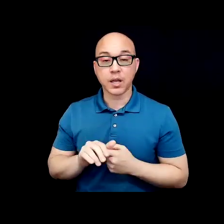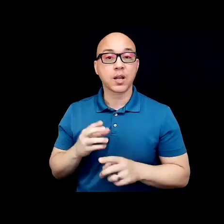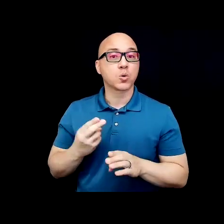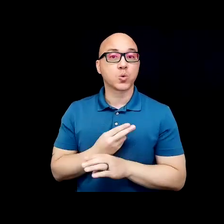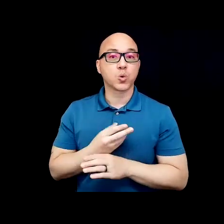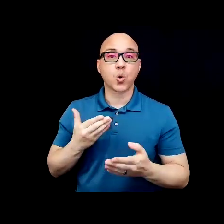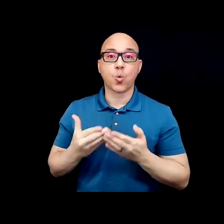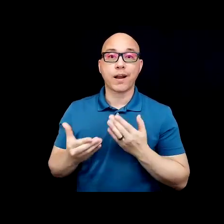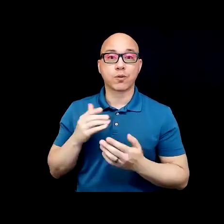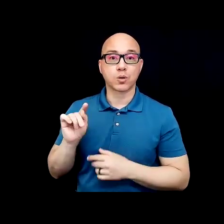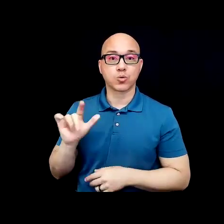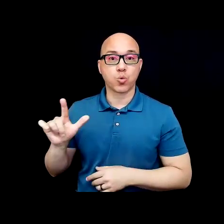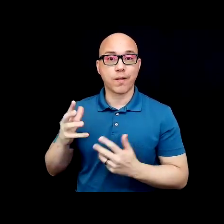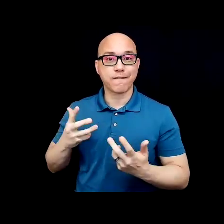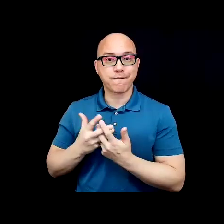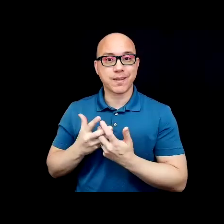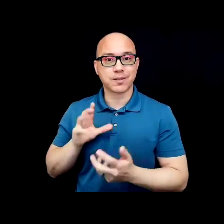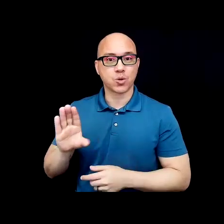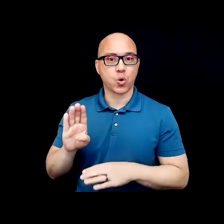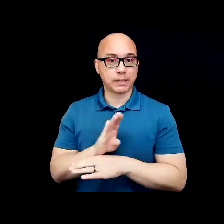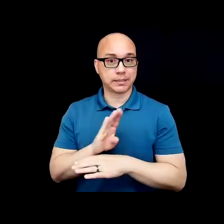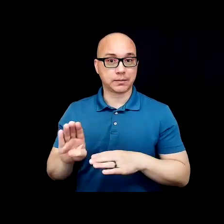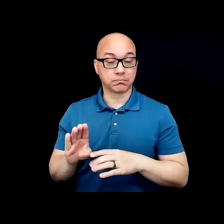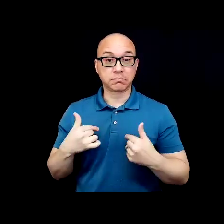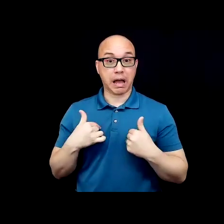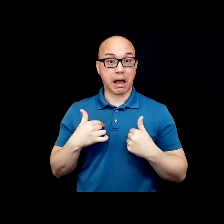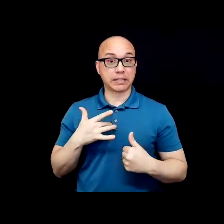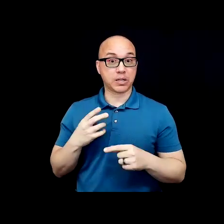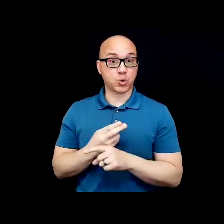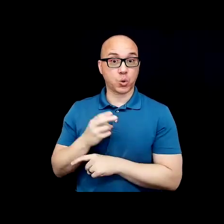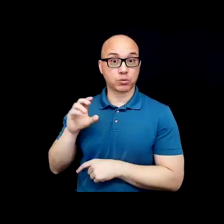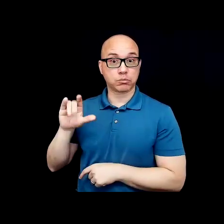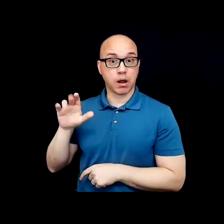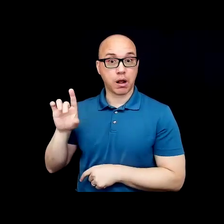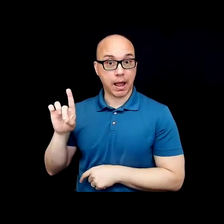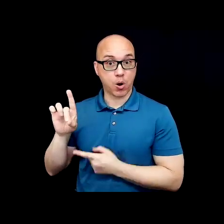I am a Cloud person. Everybody is not a Cloud person like me, but whatever method you use,